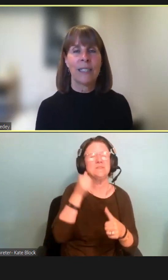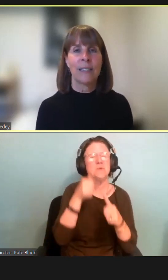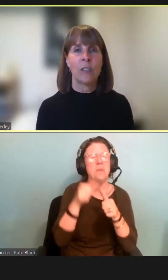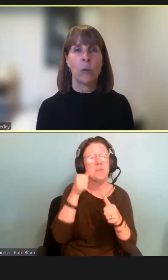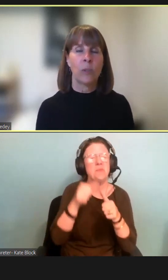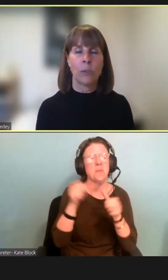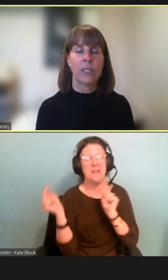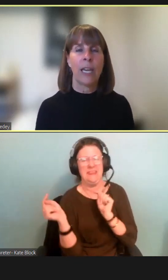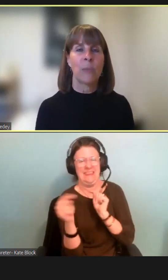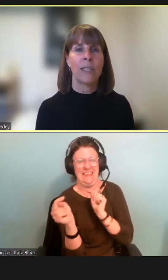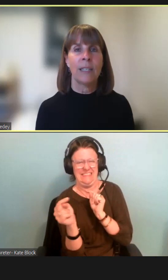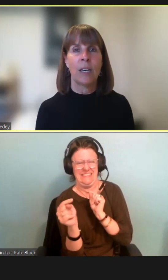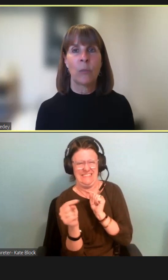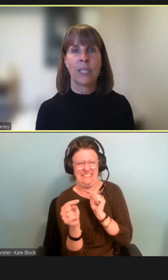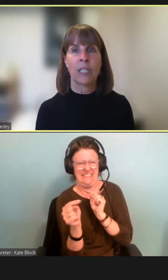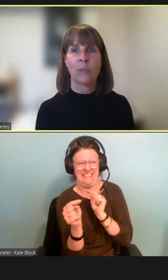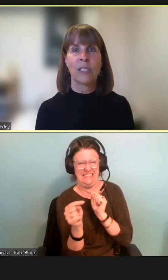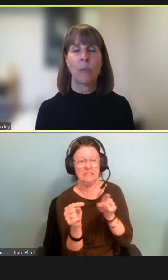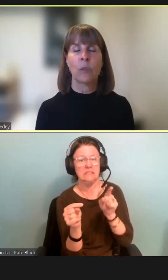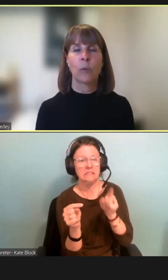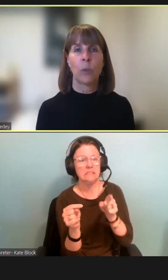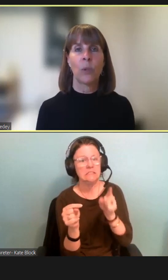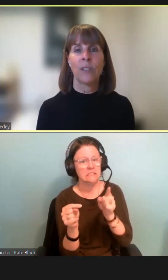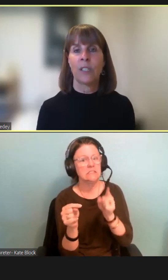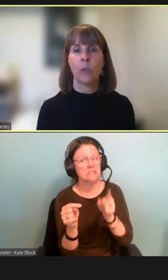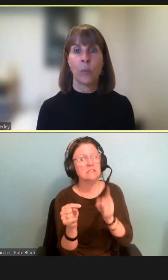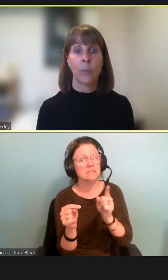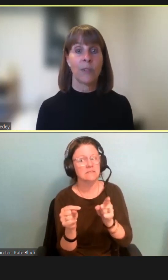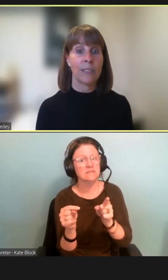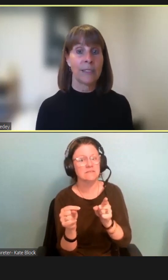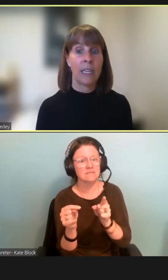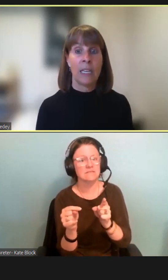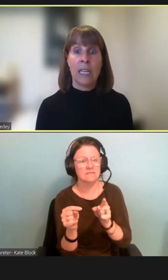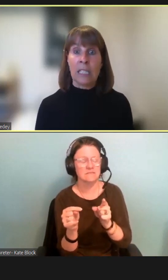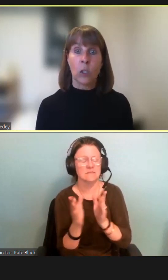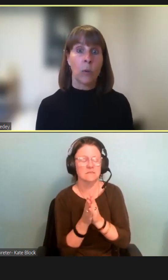you'll be really happy um when it comes time to report that you remember this so